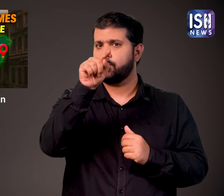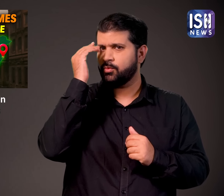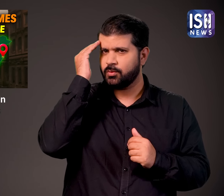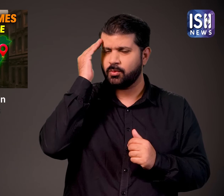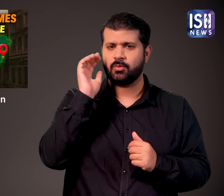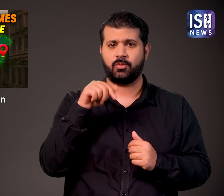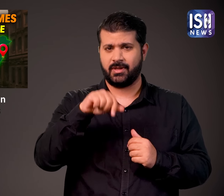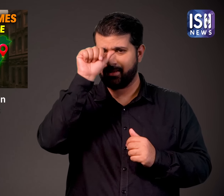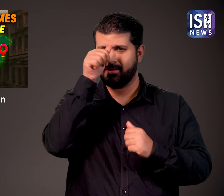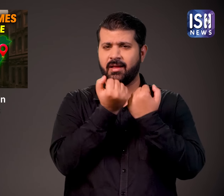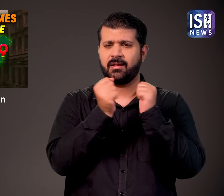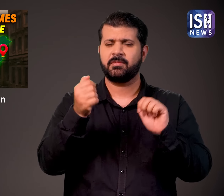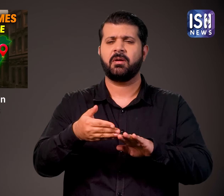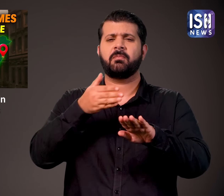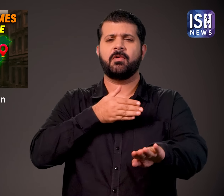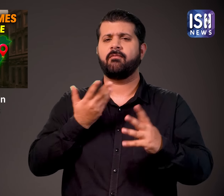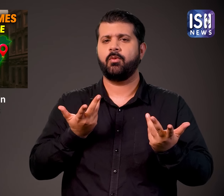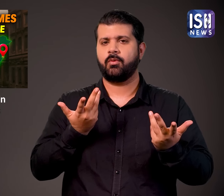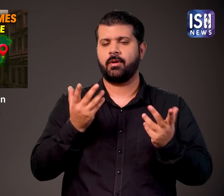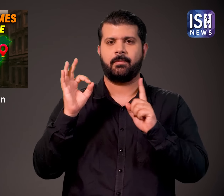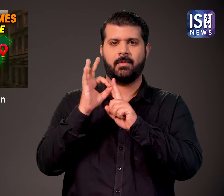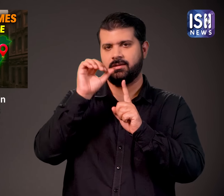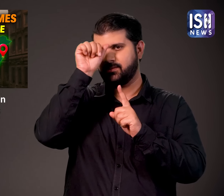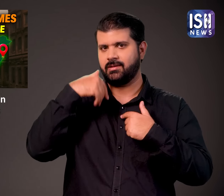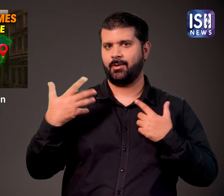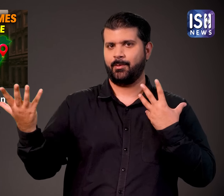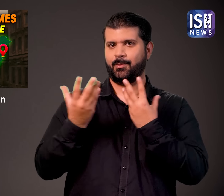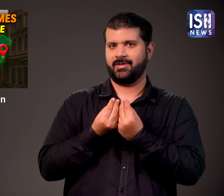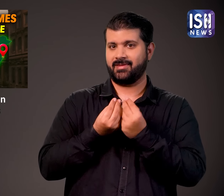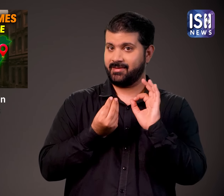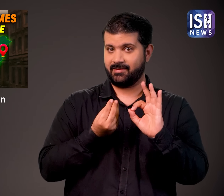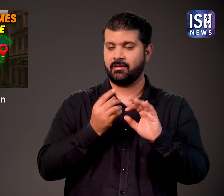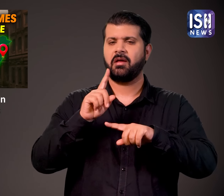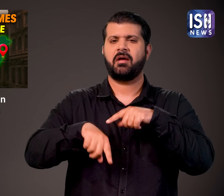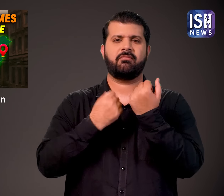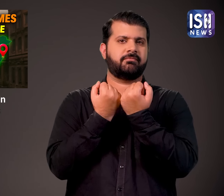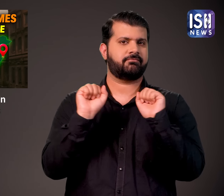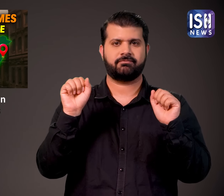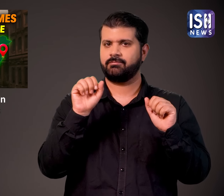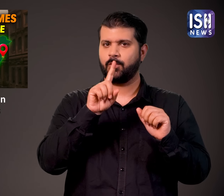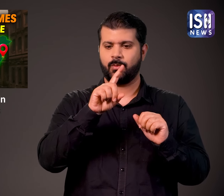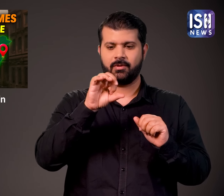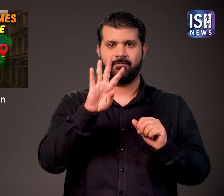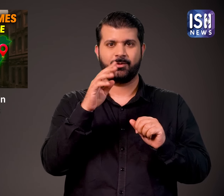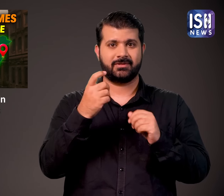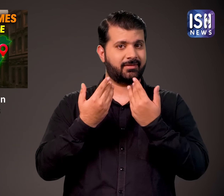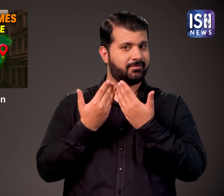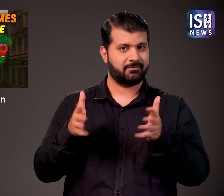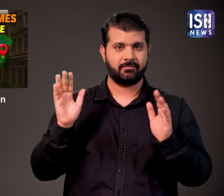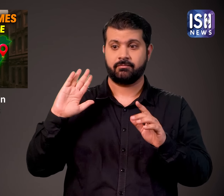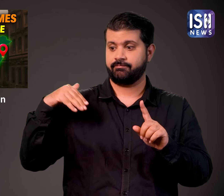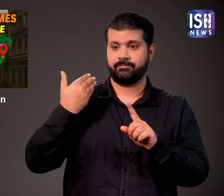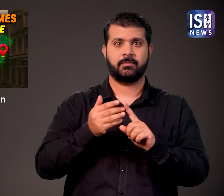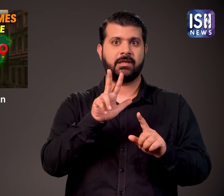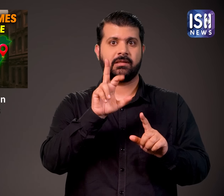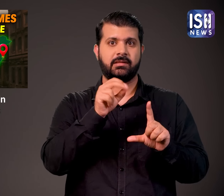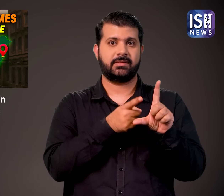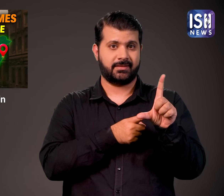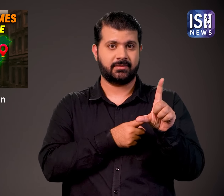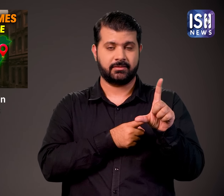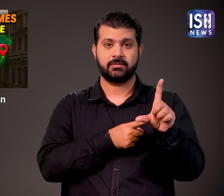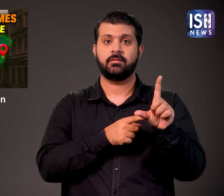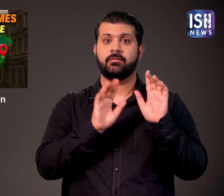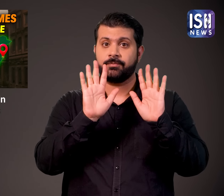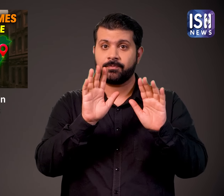Nearly 80 years after the Partition of India and Pakistan in 1947,